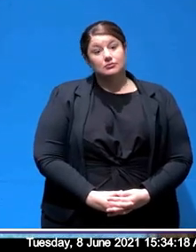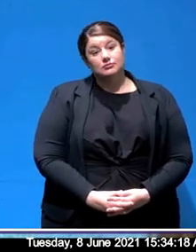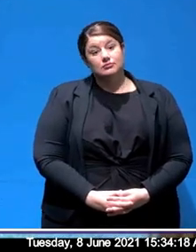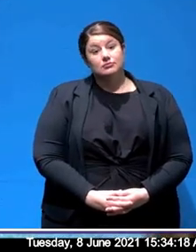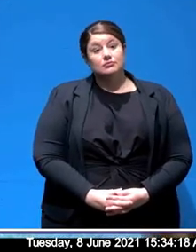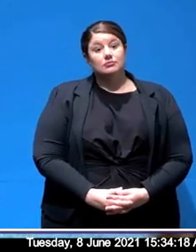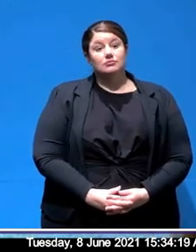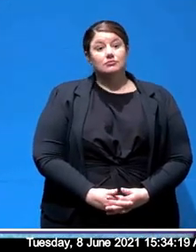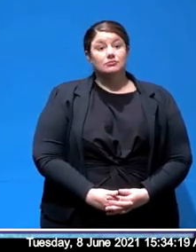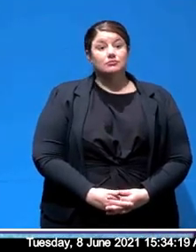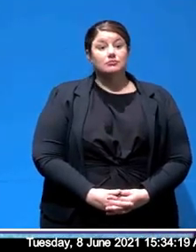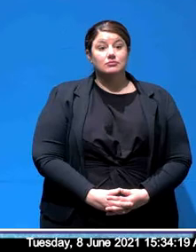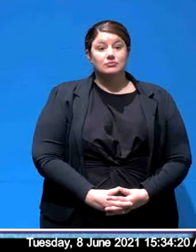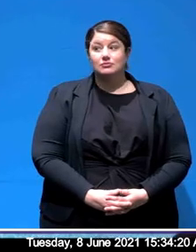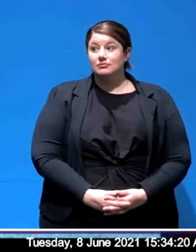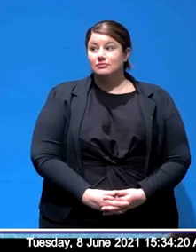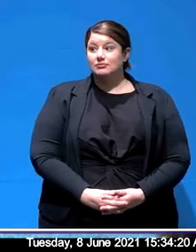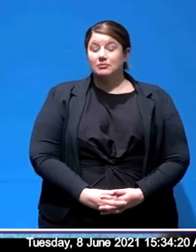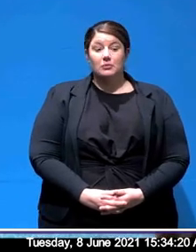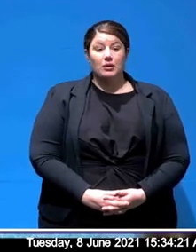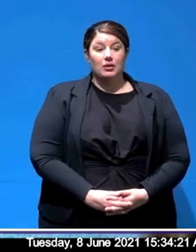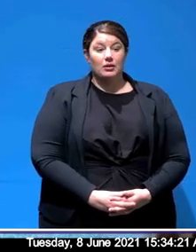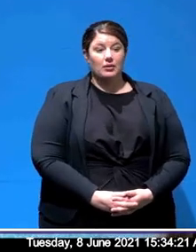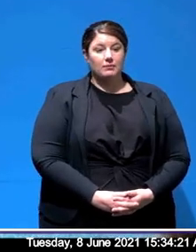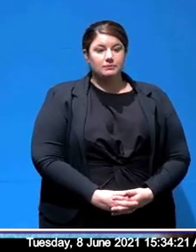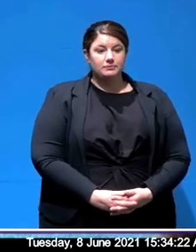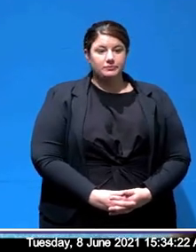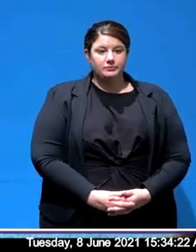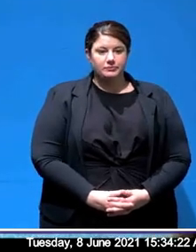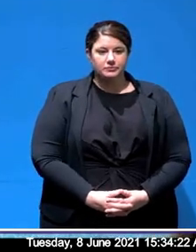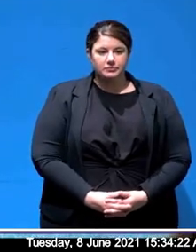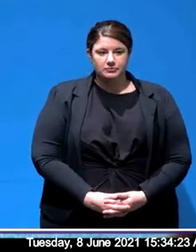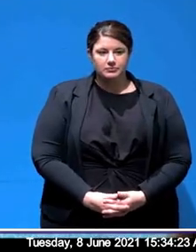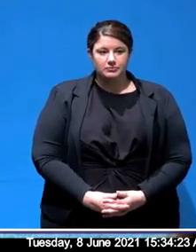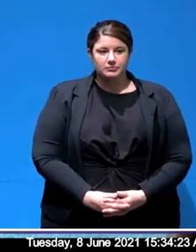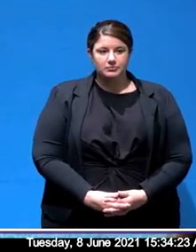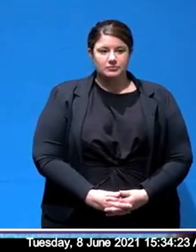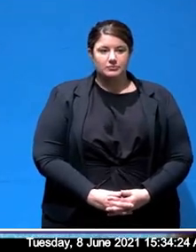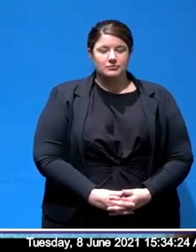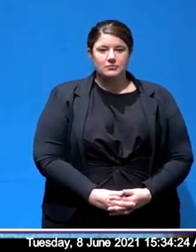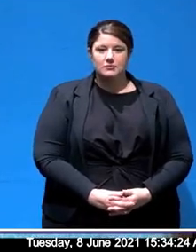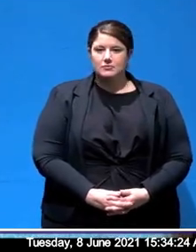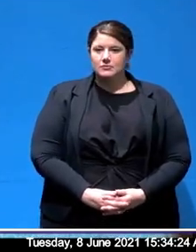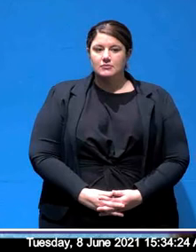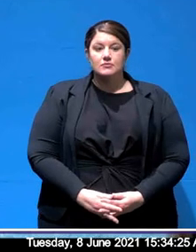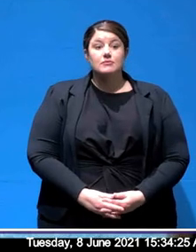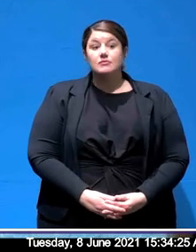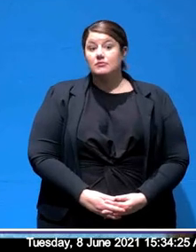Which part of page 10 would you like expanded? I wanted to have a look at that table again, to see if we had understood it correctly.